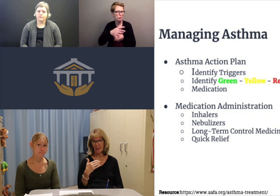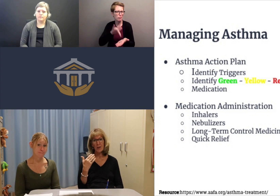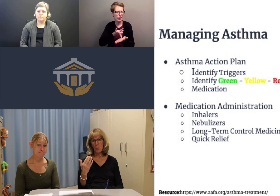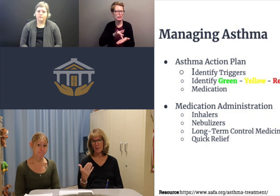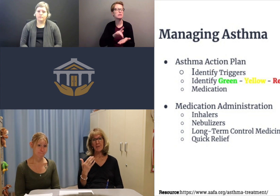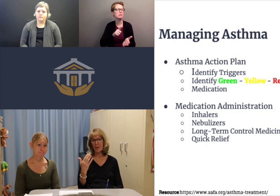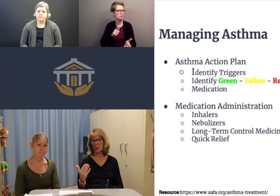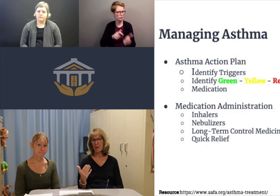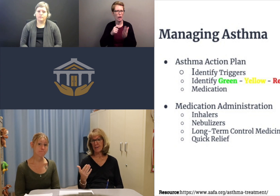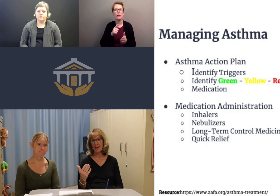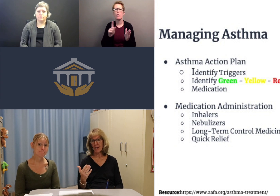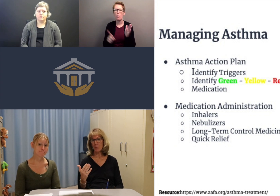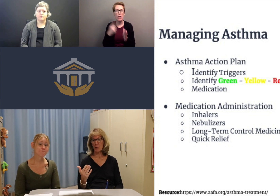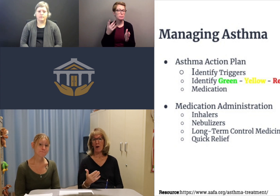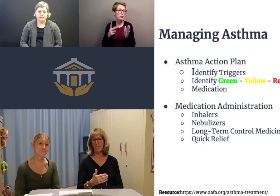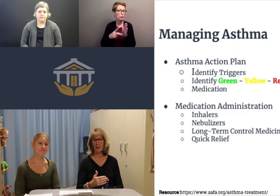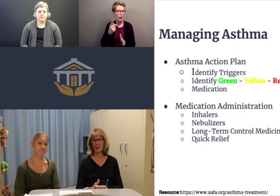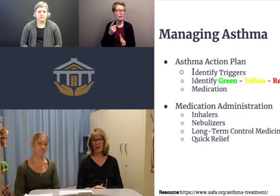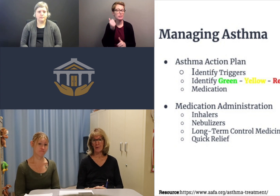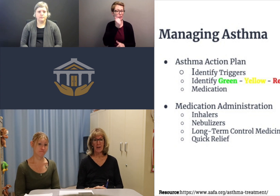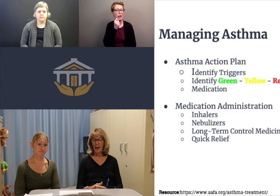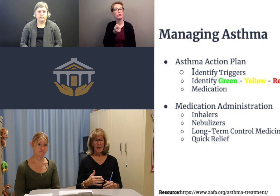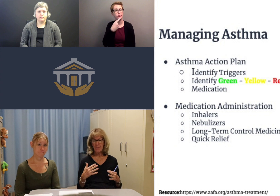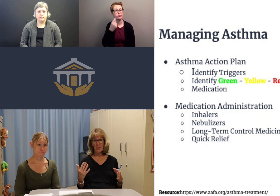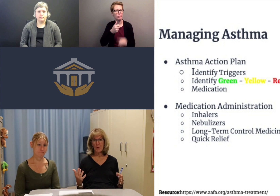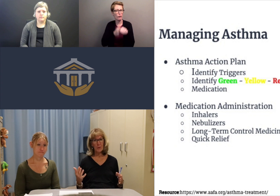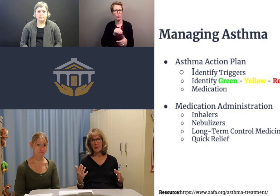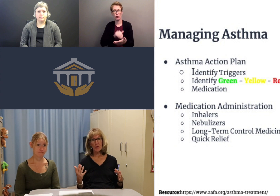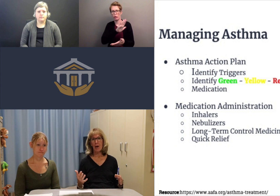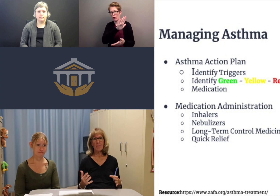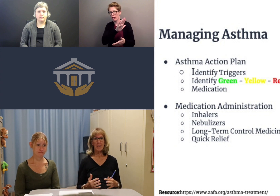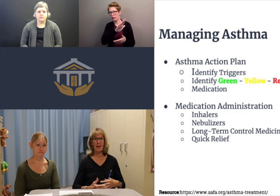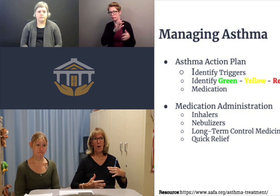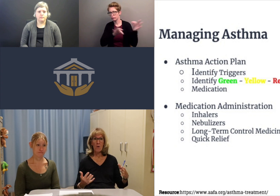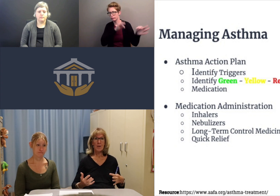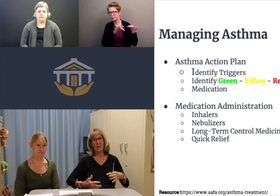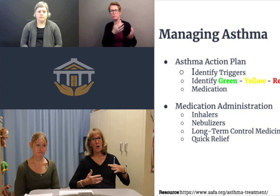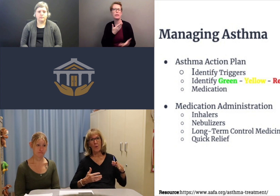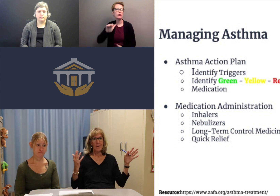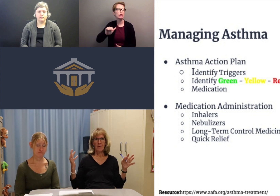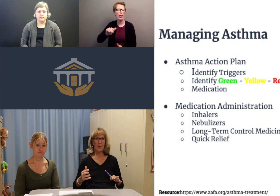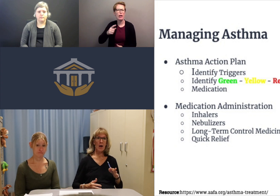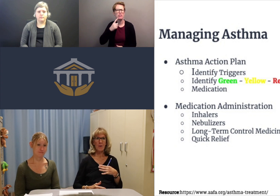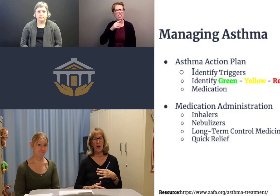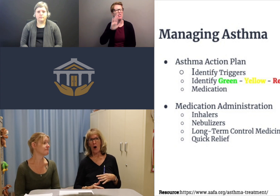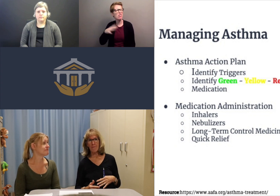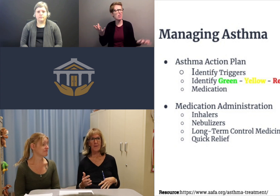you know, once a day or twice a day as prescribed for your doctor even though your your child may say, oh you know, they're not, they're not coughing, they're